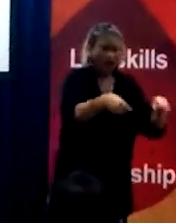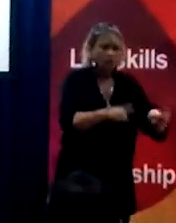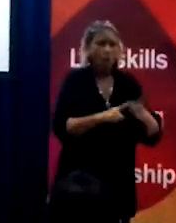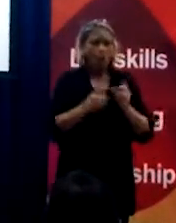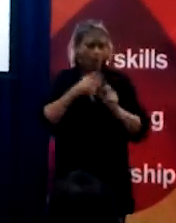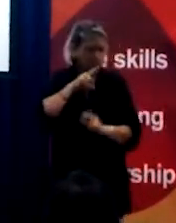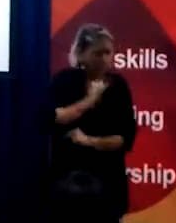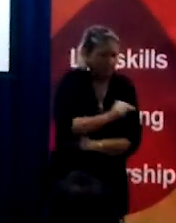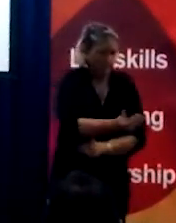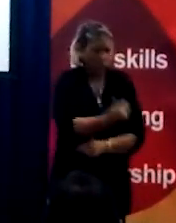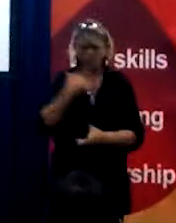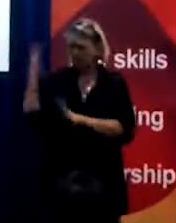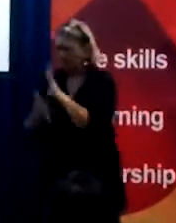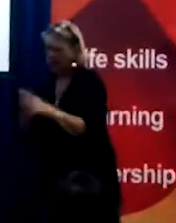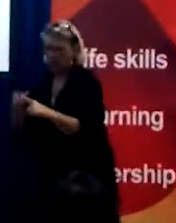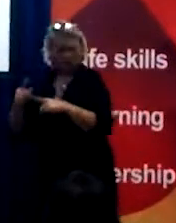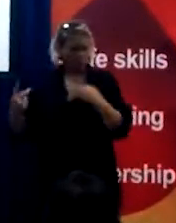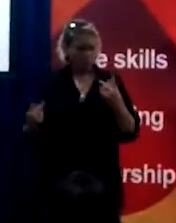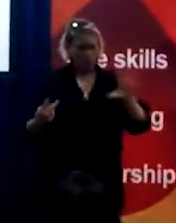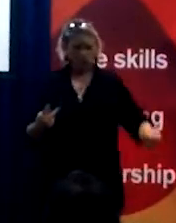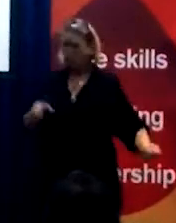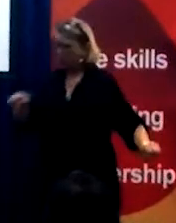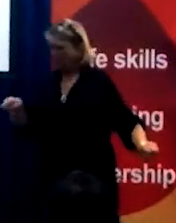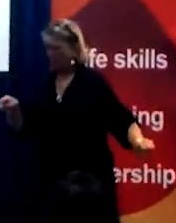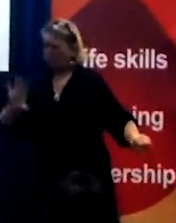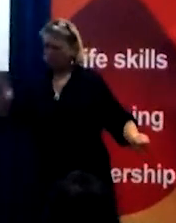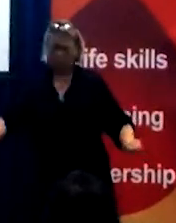If we give them signing, is it going to impede their speech development?